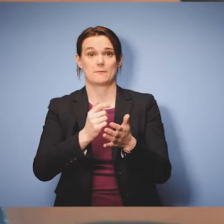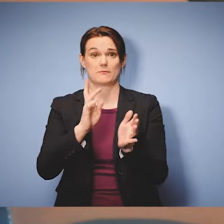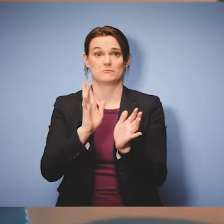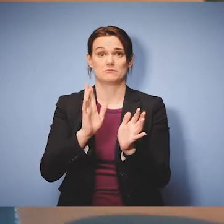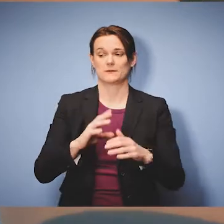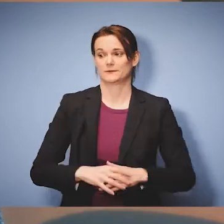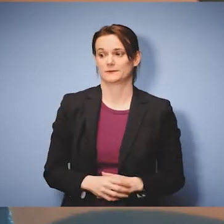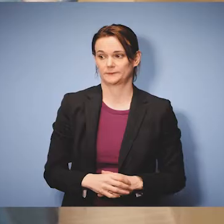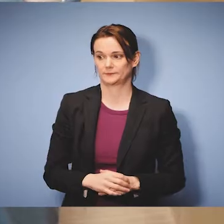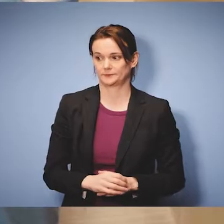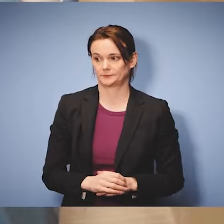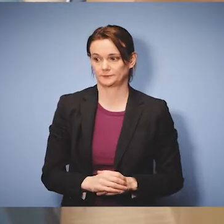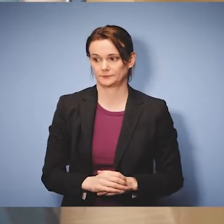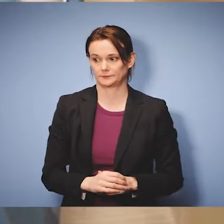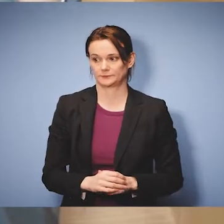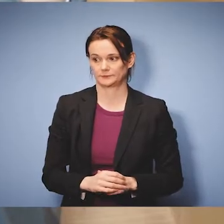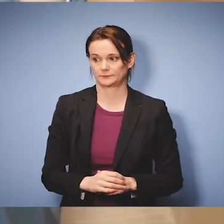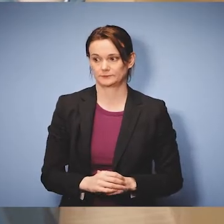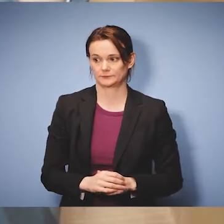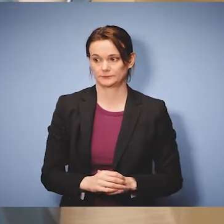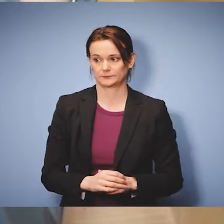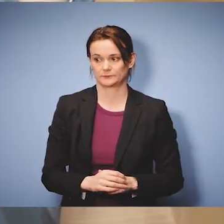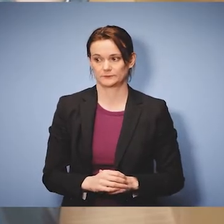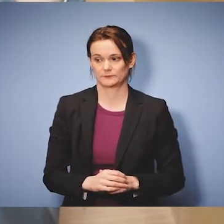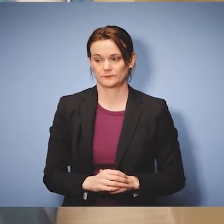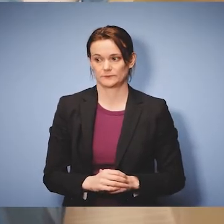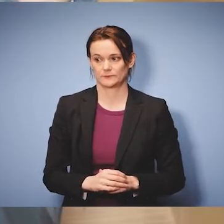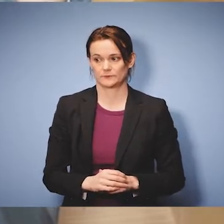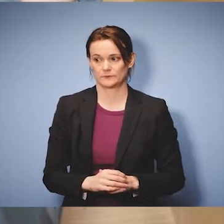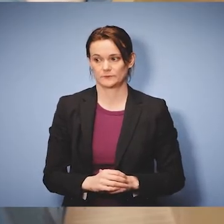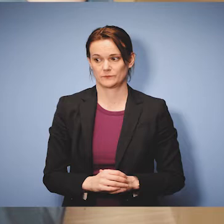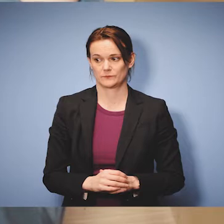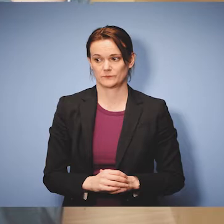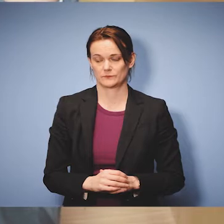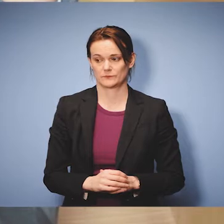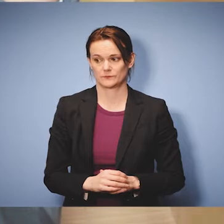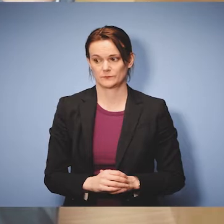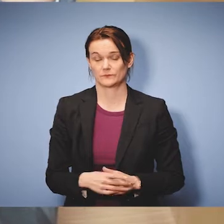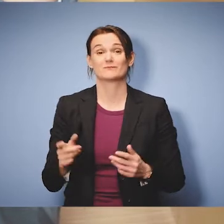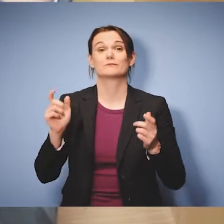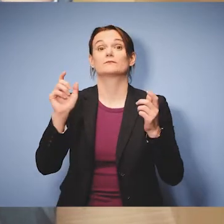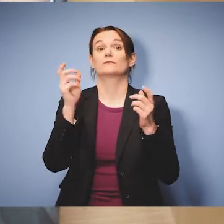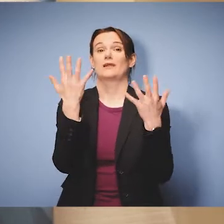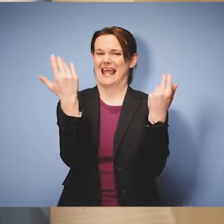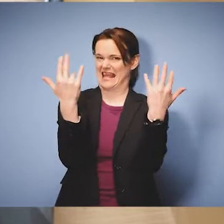[Rhonda] I sure do. So I'm gonna tighten this up by hand and I'm gonna ensure that when I tighten it to the point where I feel it's tight